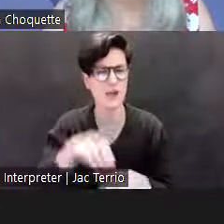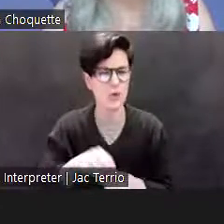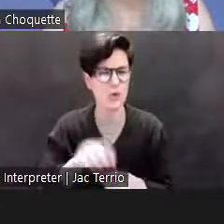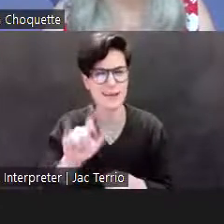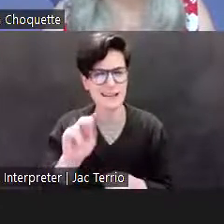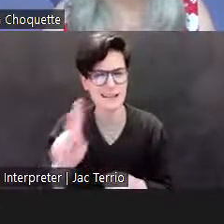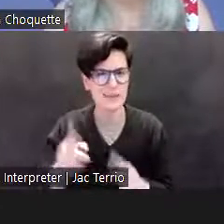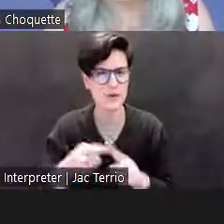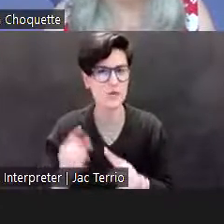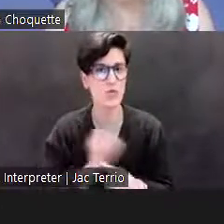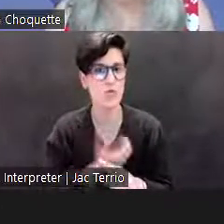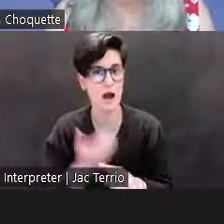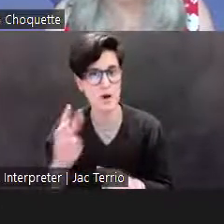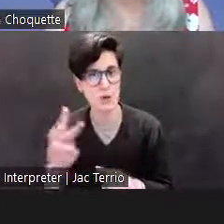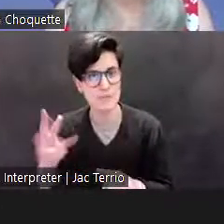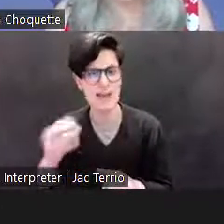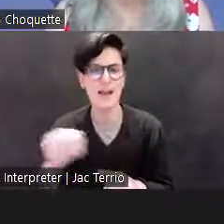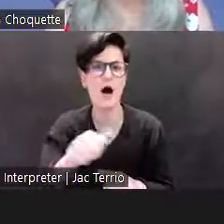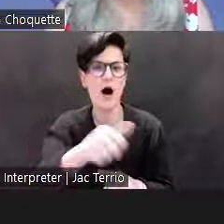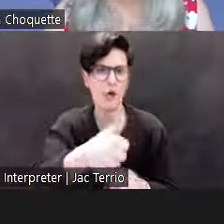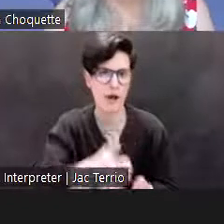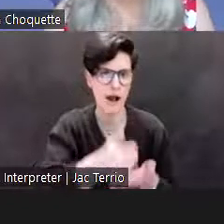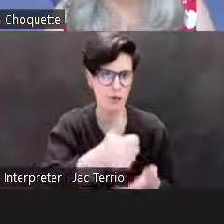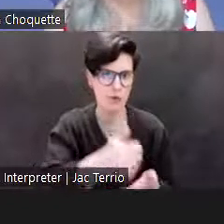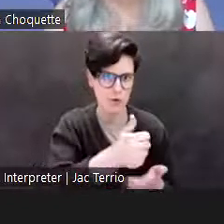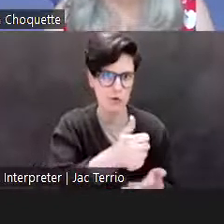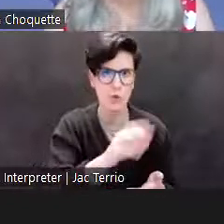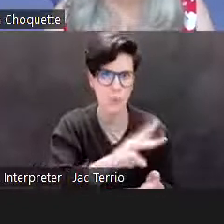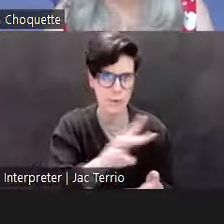as other useful links. 15:42:08 So if you have further questions,